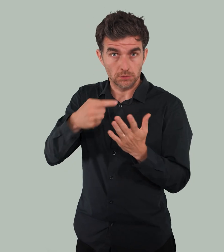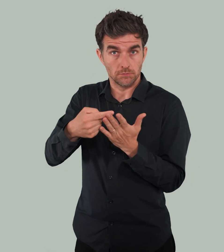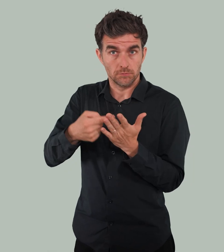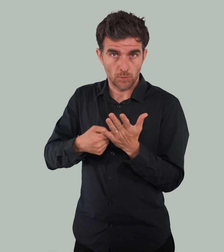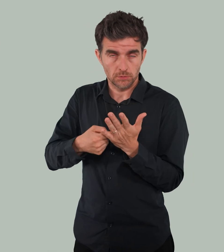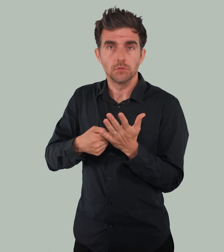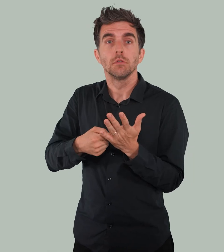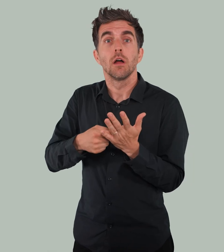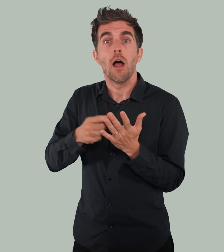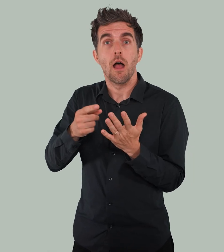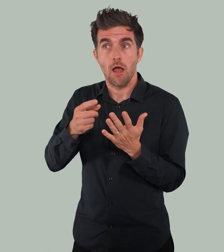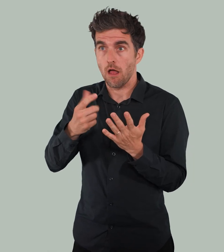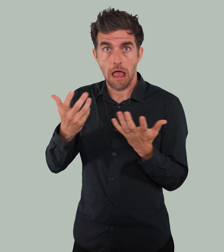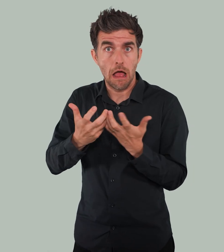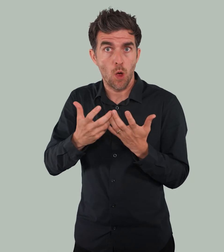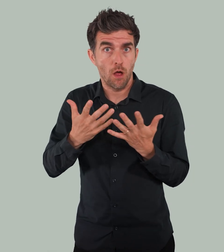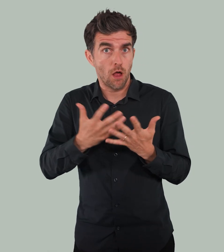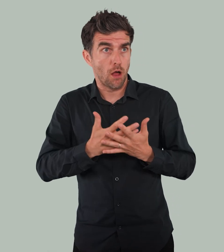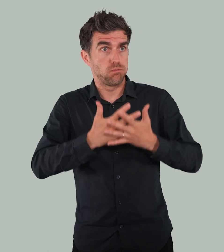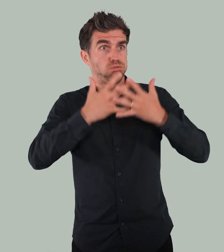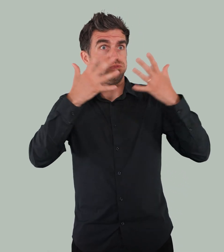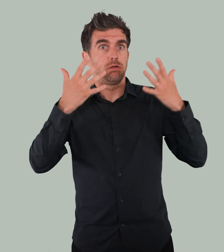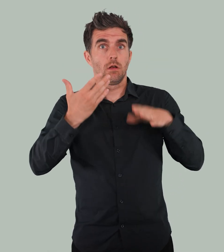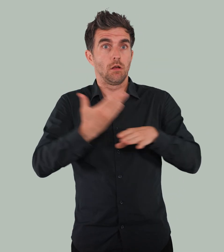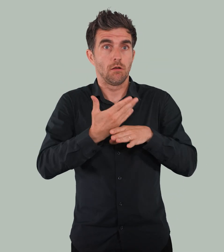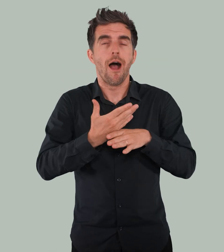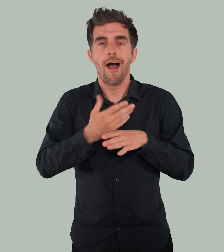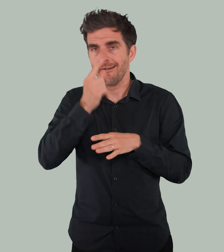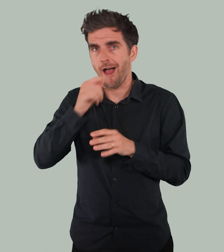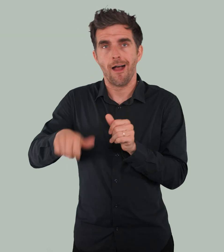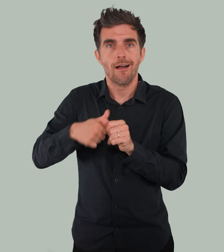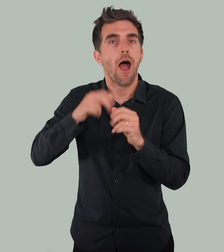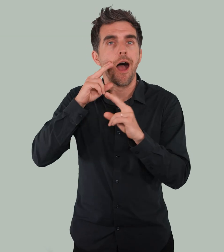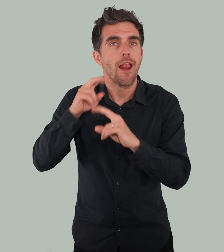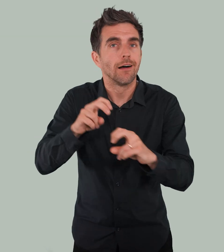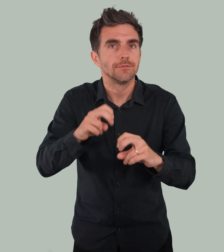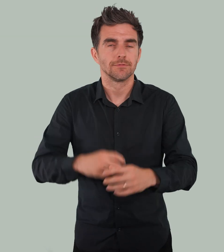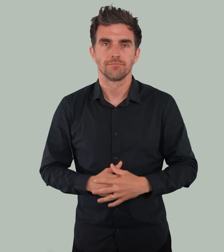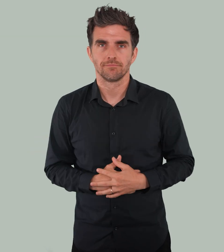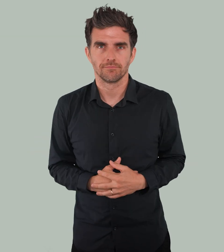framework designed to enable large-scale analysis.